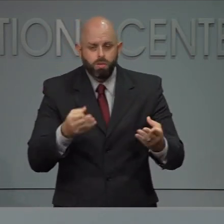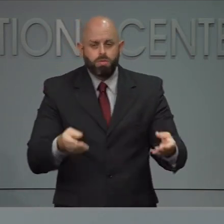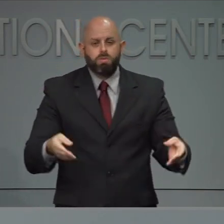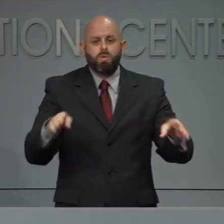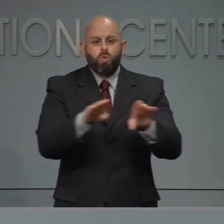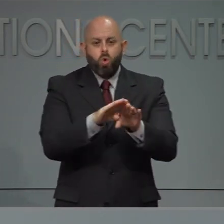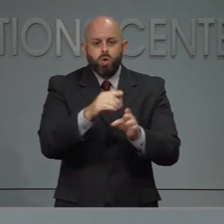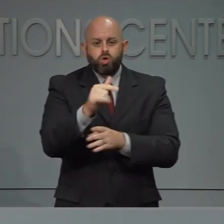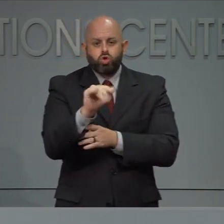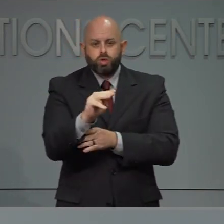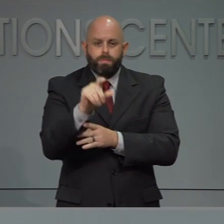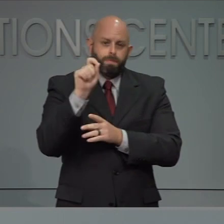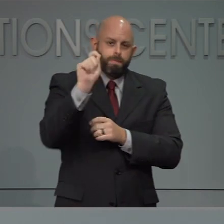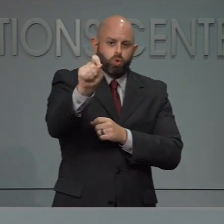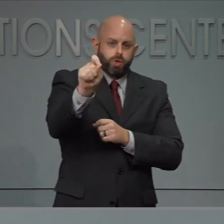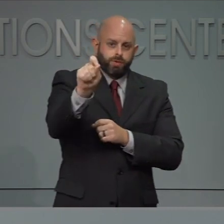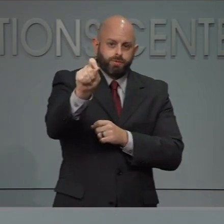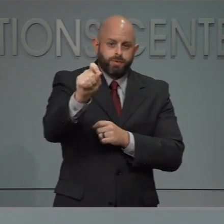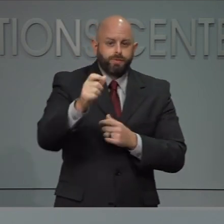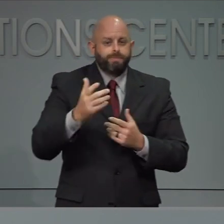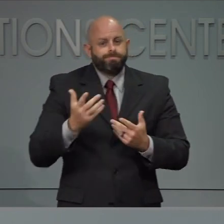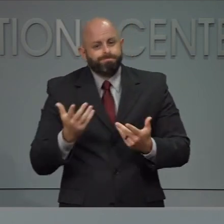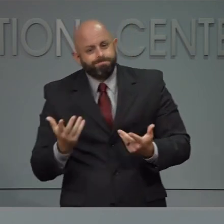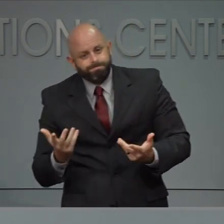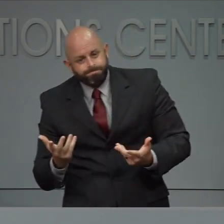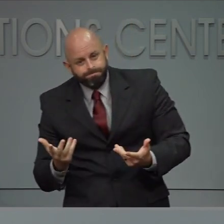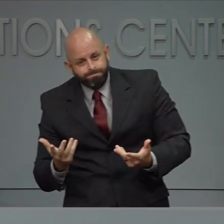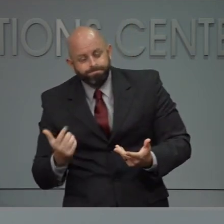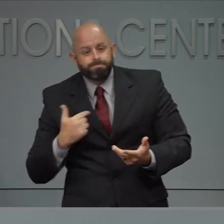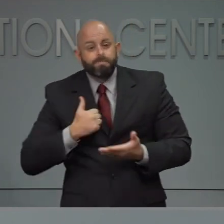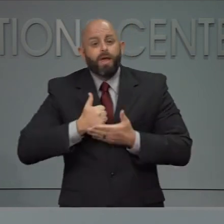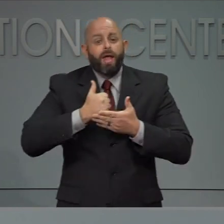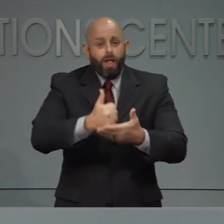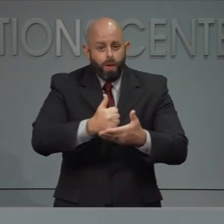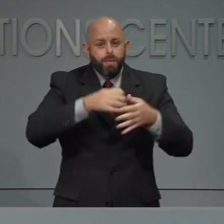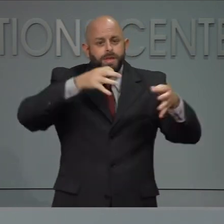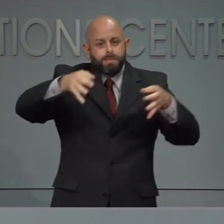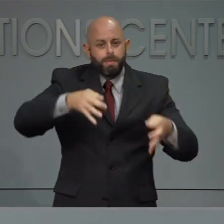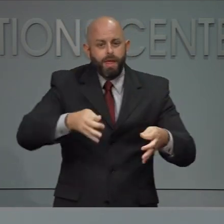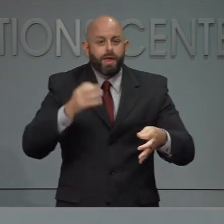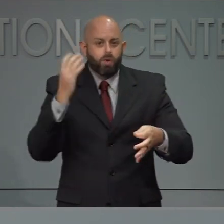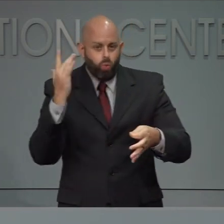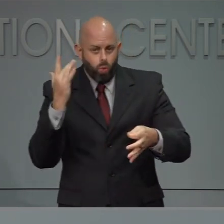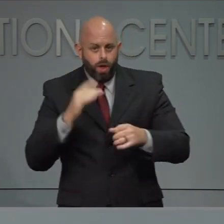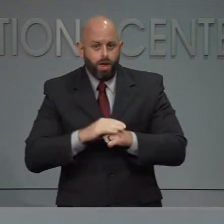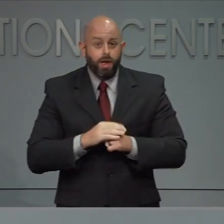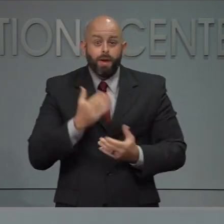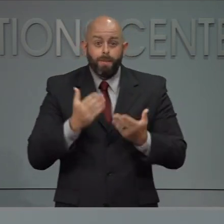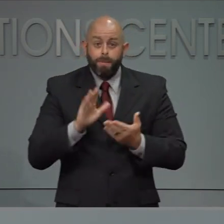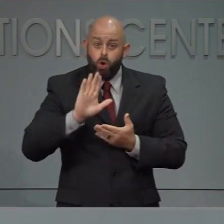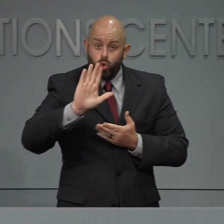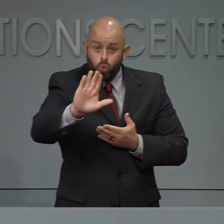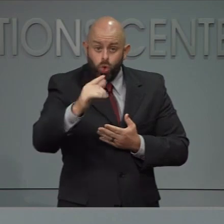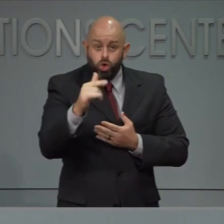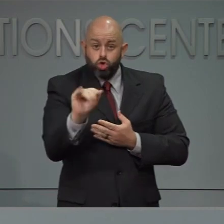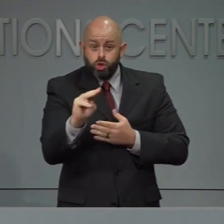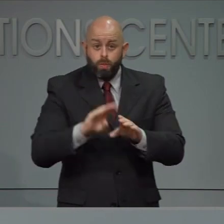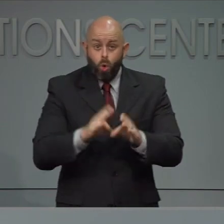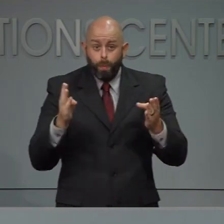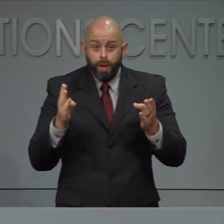CLOSED AT THIS POINT. AGAIN LET ME JUST STEP BACK TO HELP FOLKS UNDERSTAND WHY THAT EVEN IF YOUR GYM IS OPEN WHICH IT